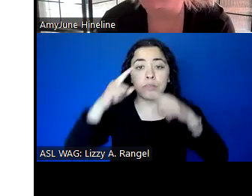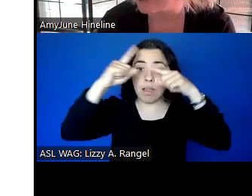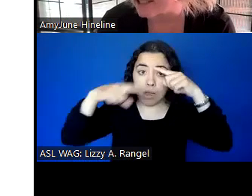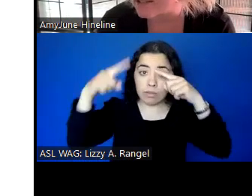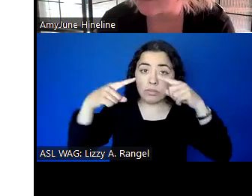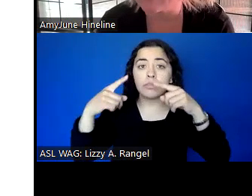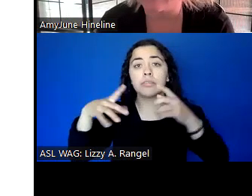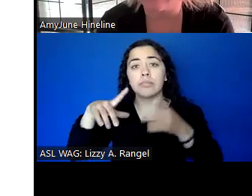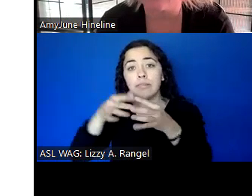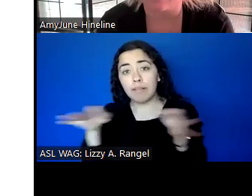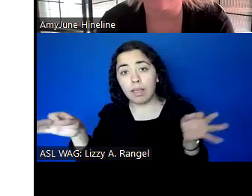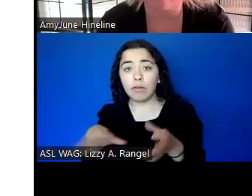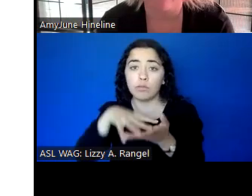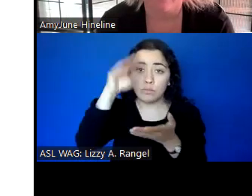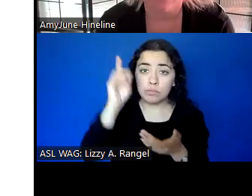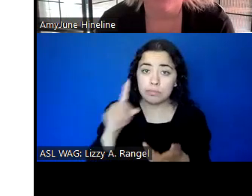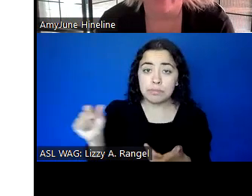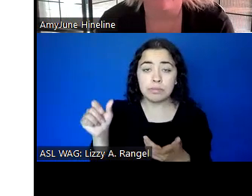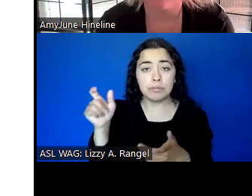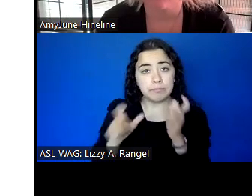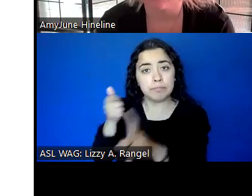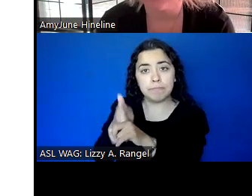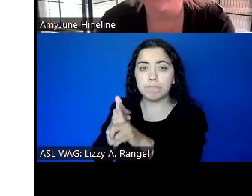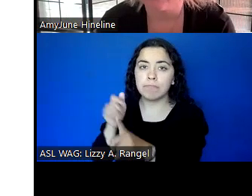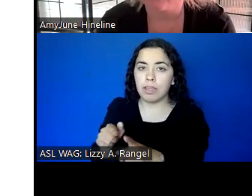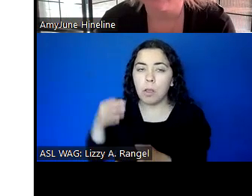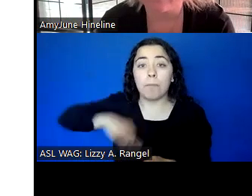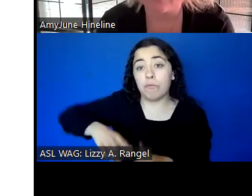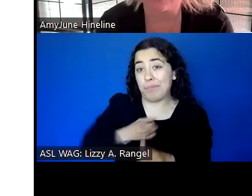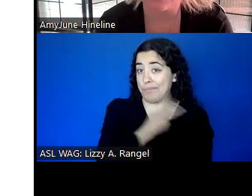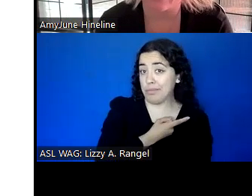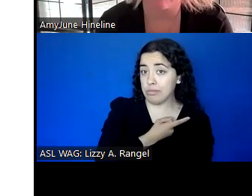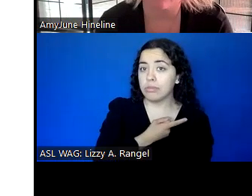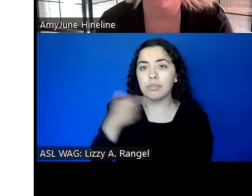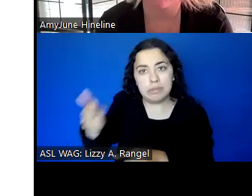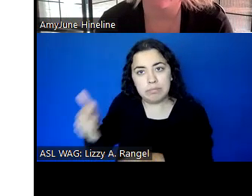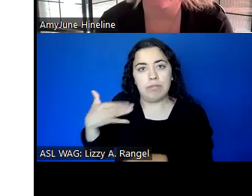to perceive the fact that an error occurred. So we want to be careful about what our messages look